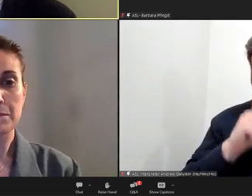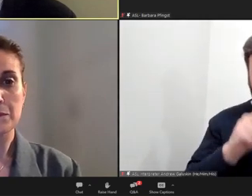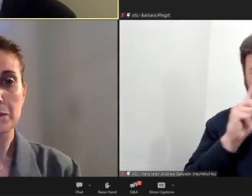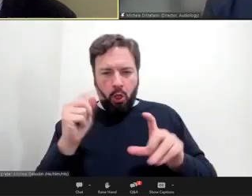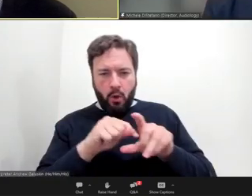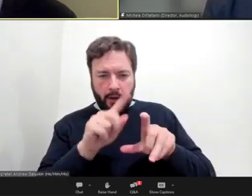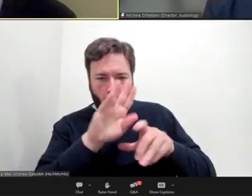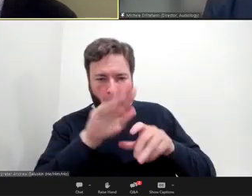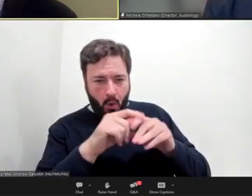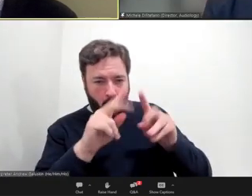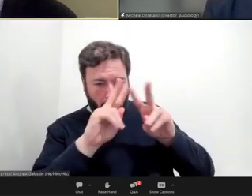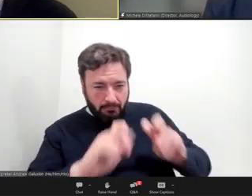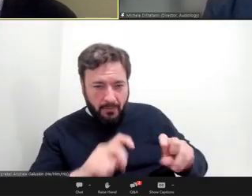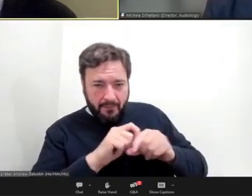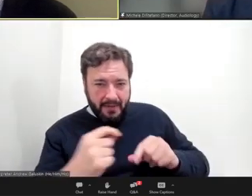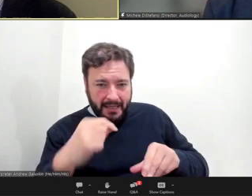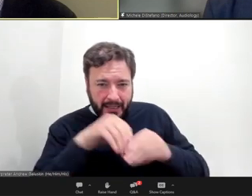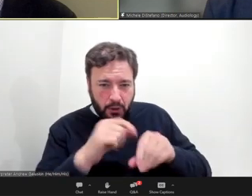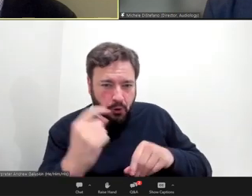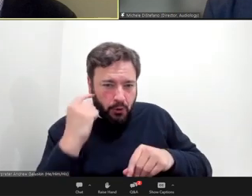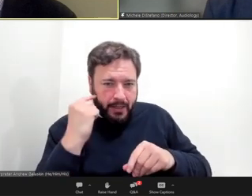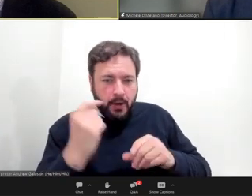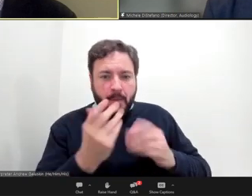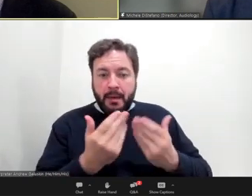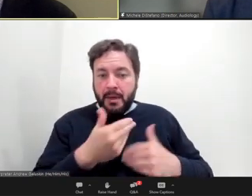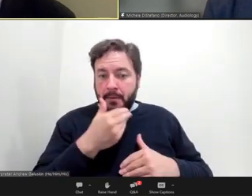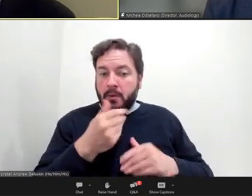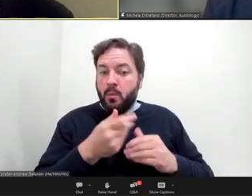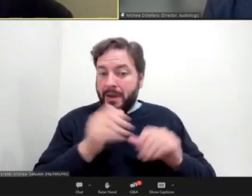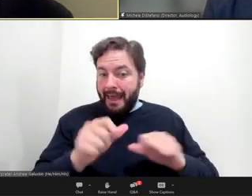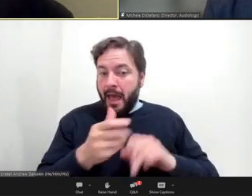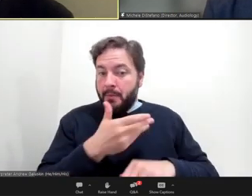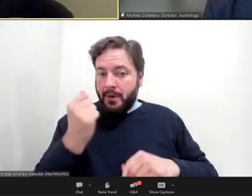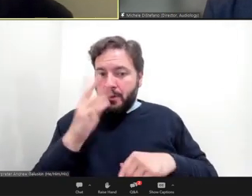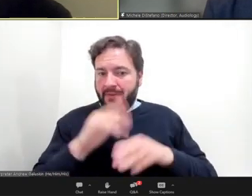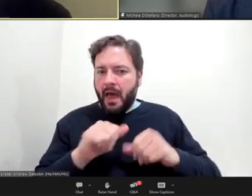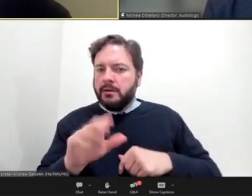well. Although maybe not quite as well as on a CAT scan, which shows bone better.